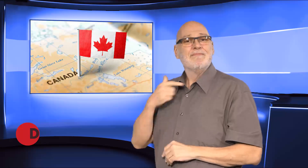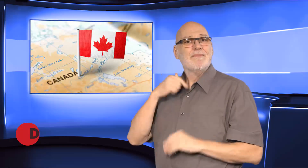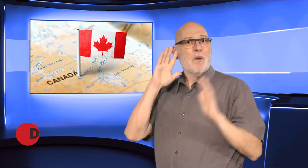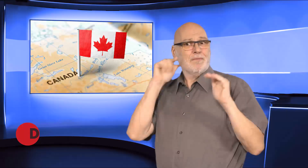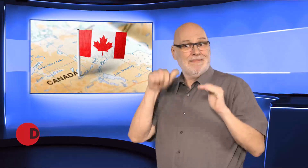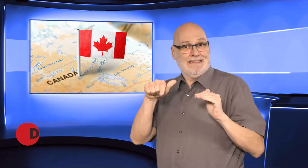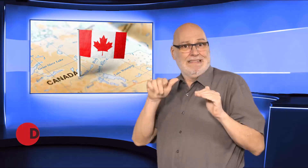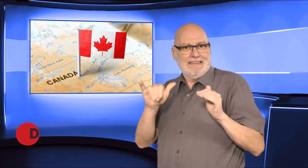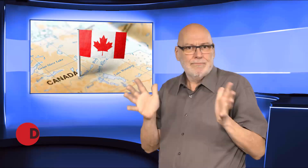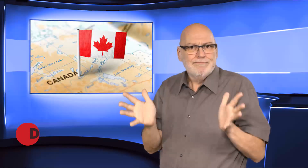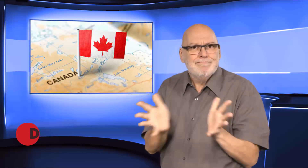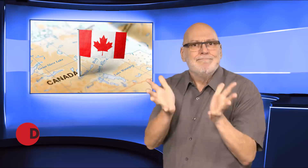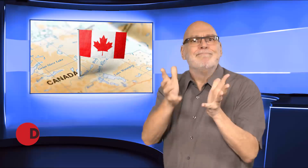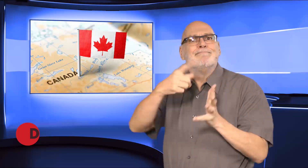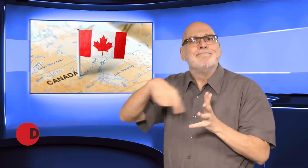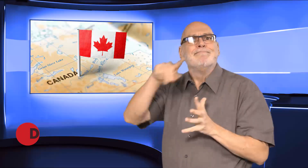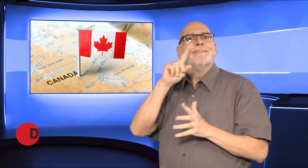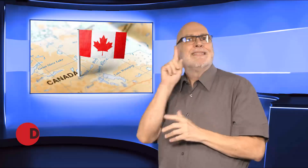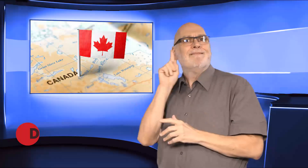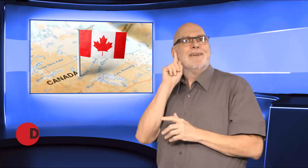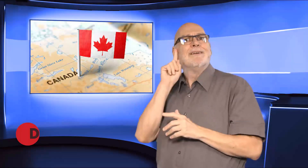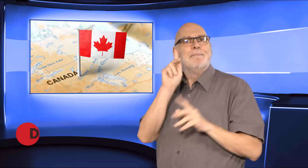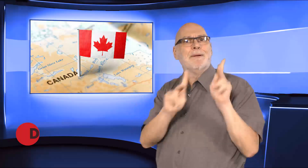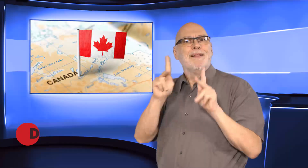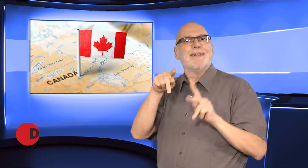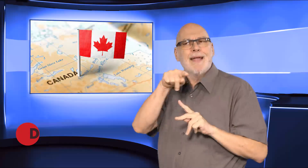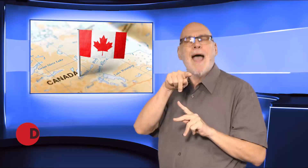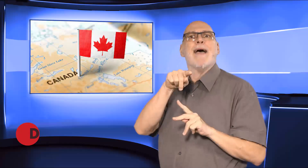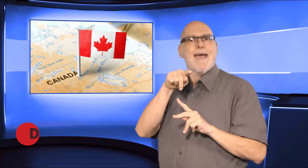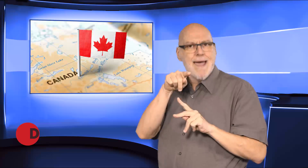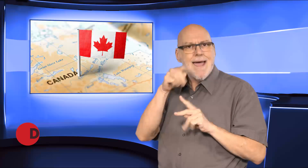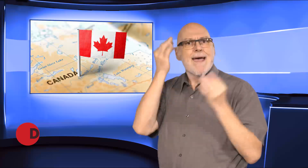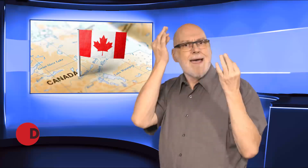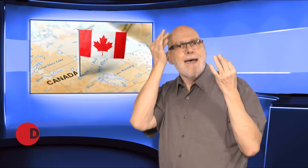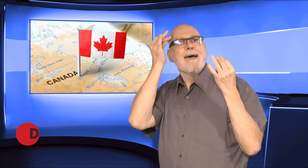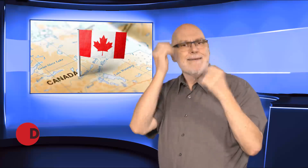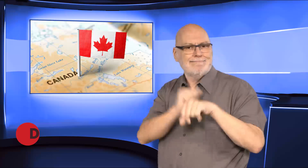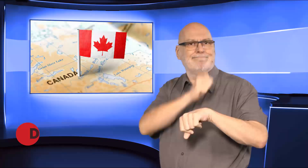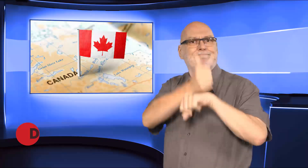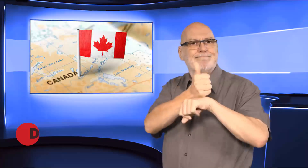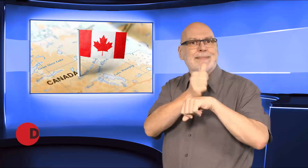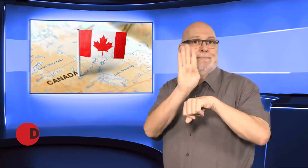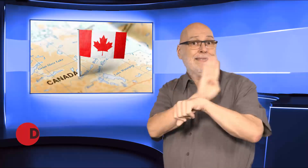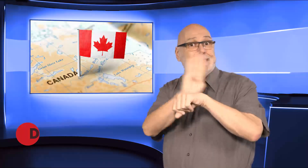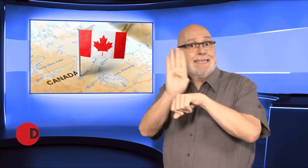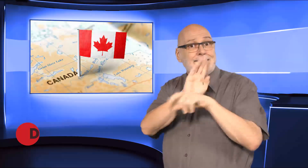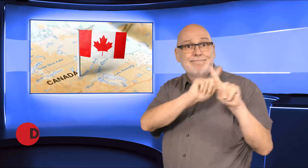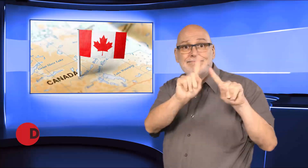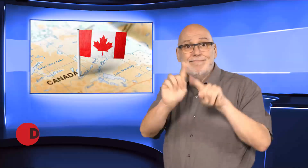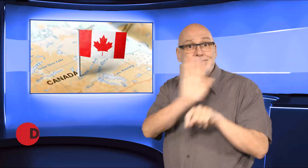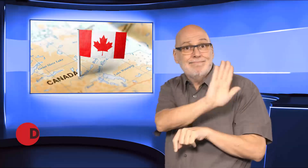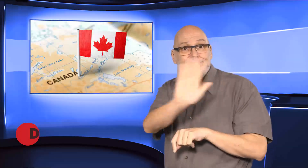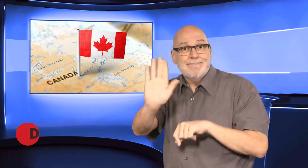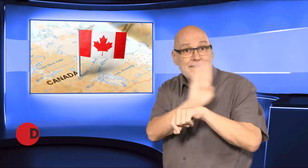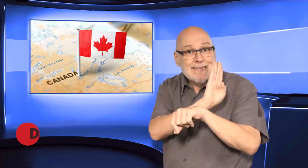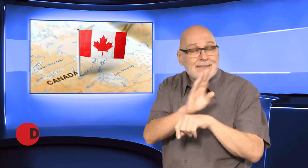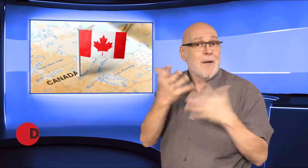I hope it will encourage more Deaf people to begin businesses